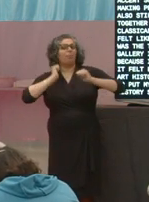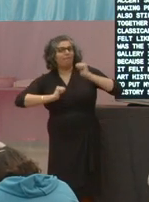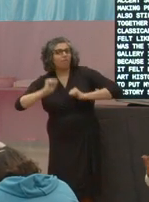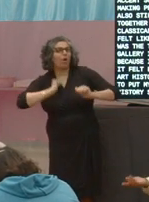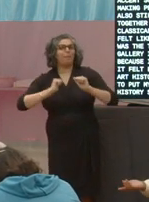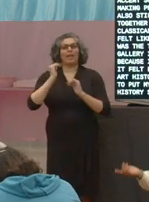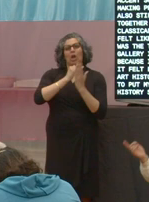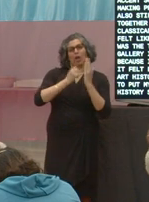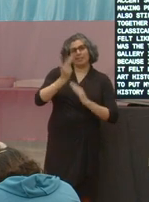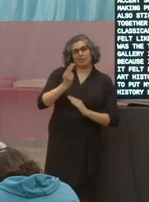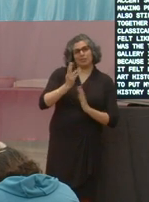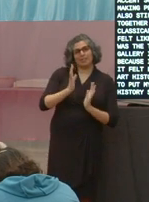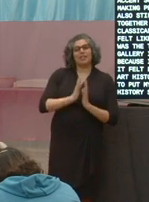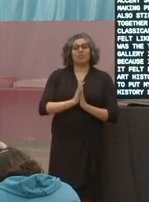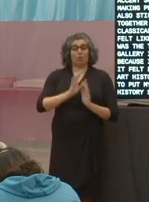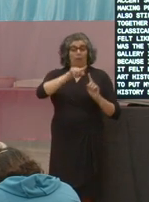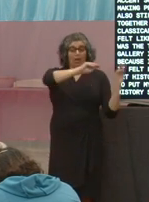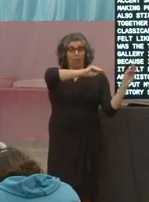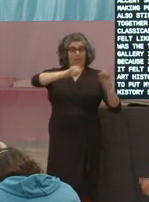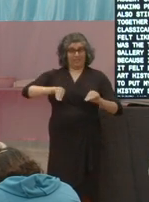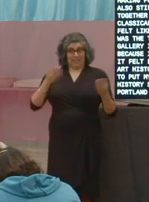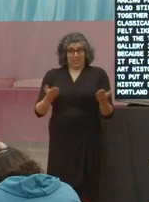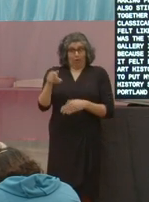that's why I, when I moved here in Portland, and went to grad